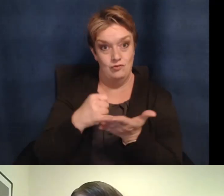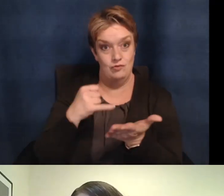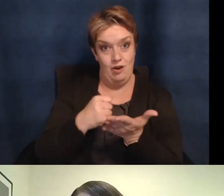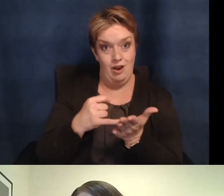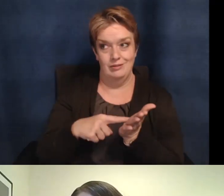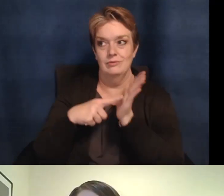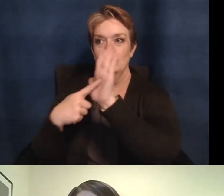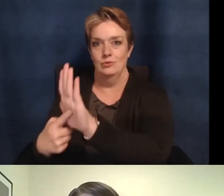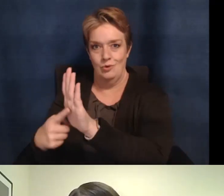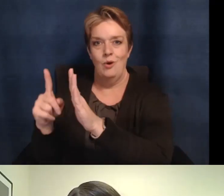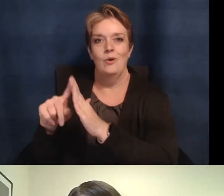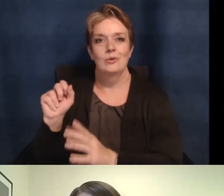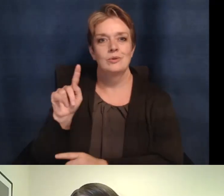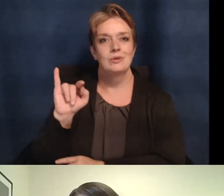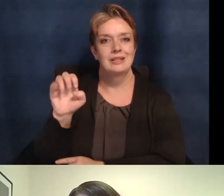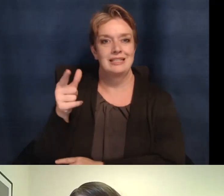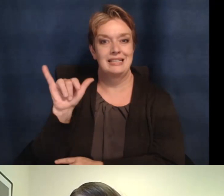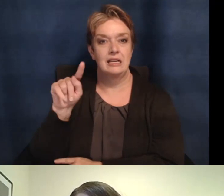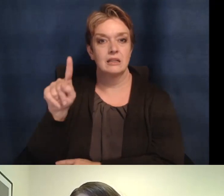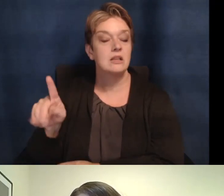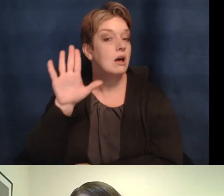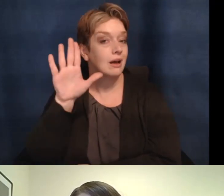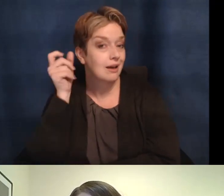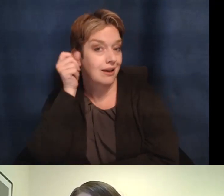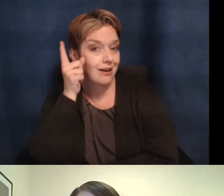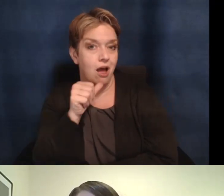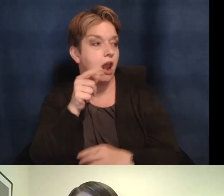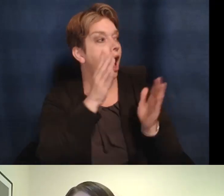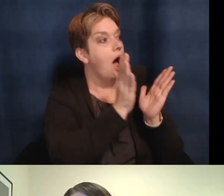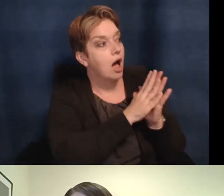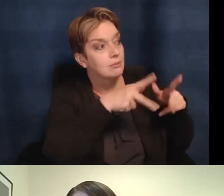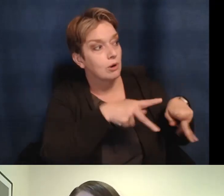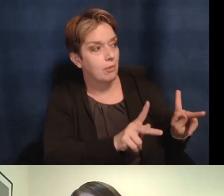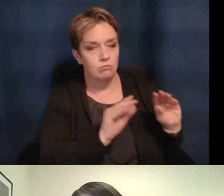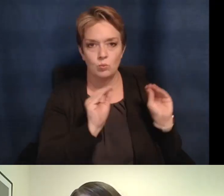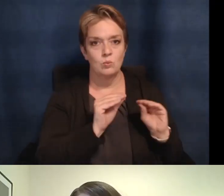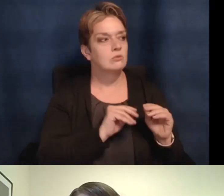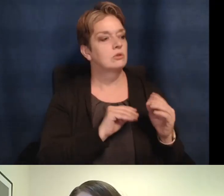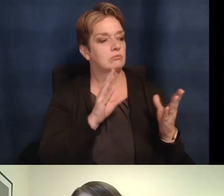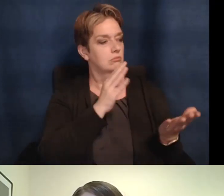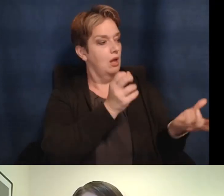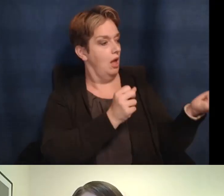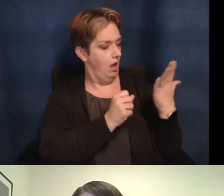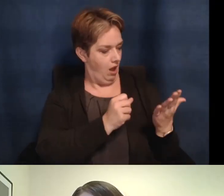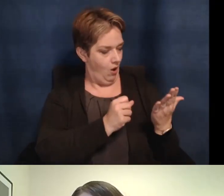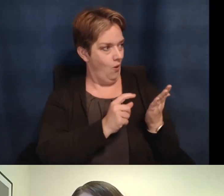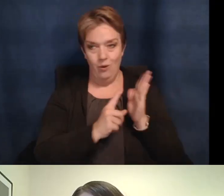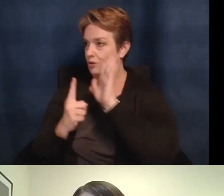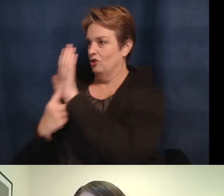And she did not ask Georgia O’Keeffe before she did it, so that did create, I think, just a little bit of tension between the two of them.